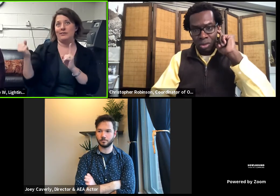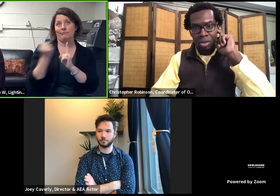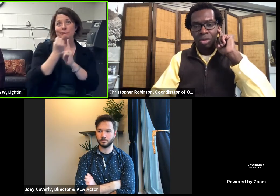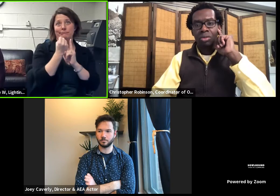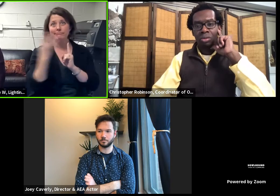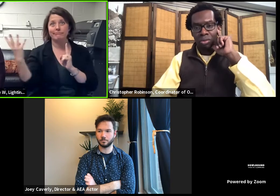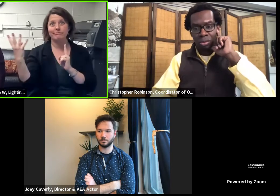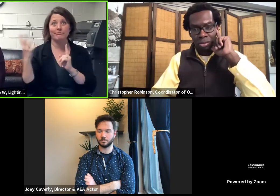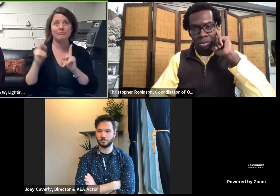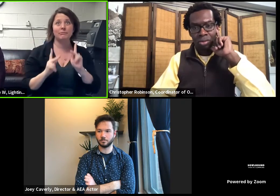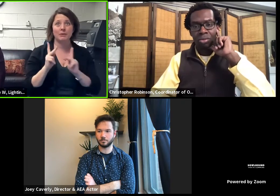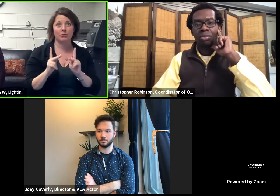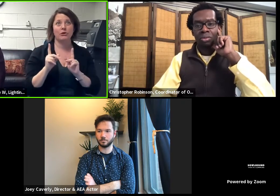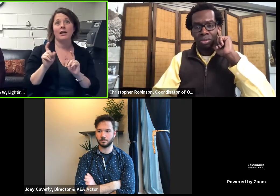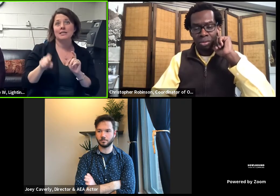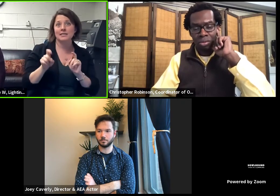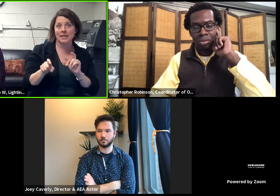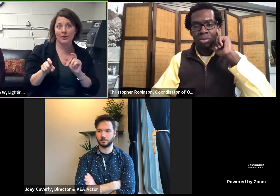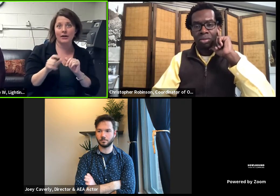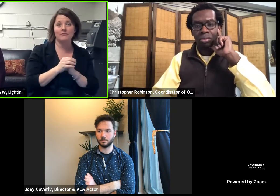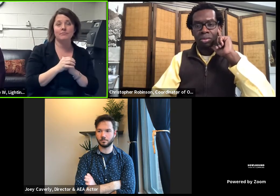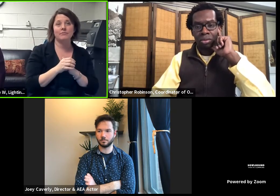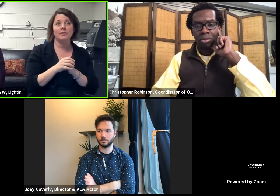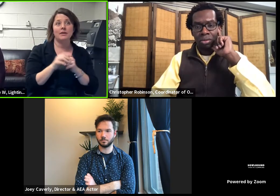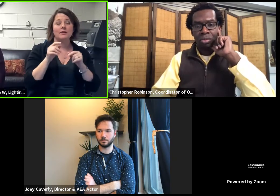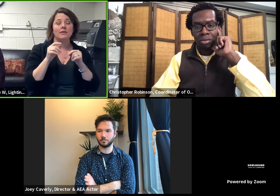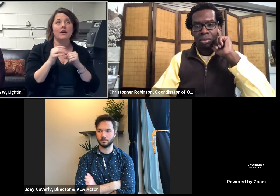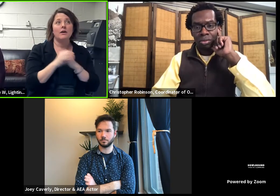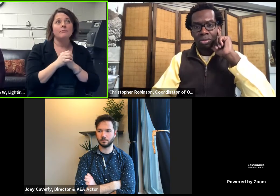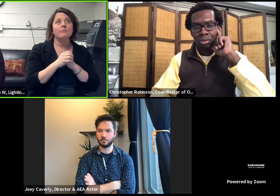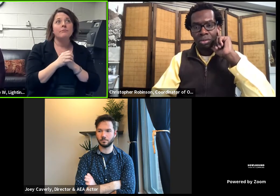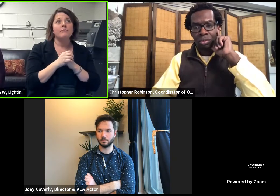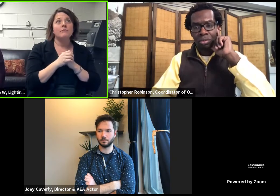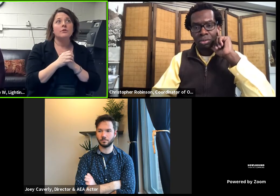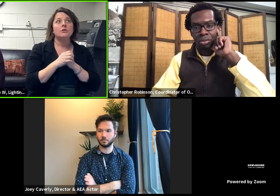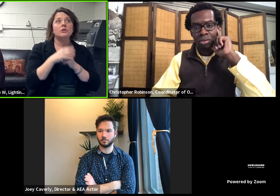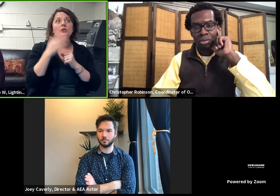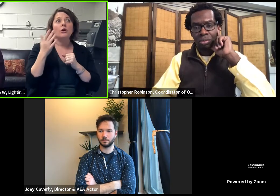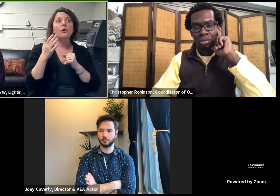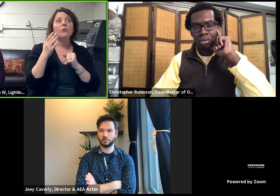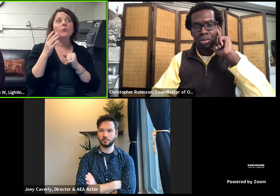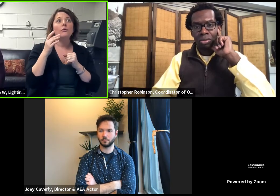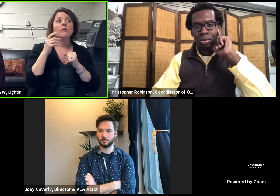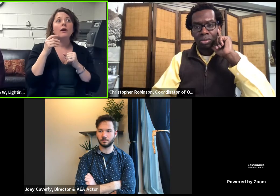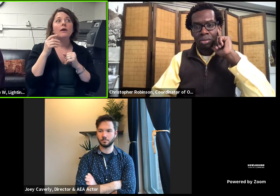When you're working with deaf artists, you have to bring in extra people. That's what that means.